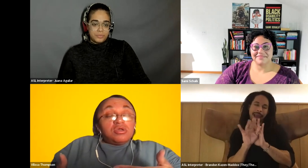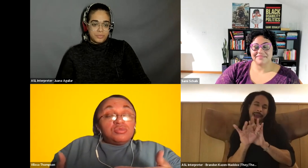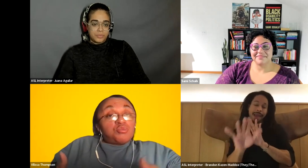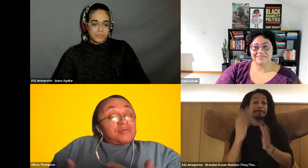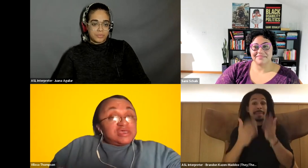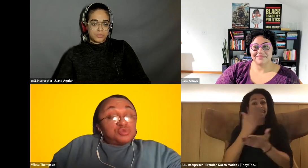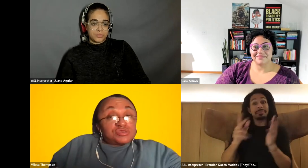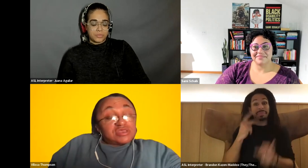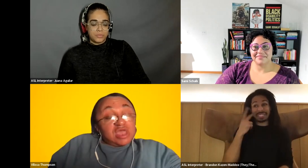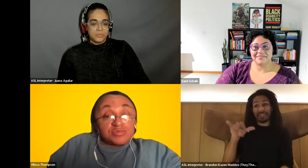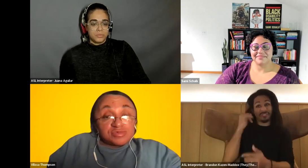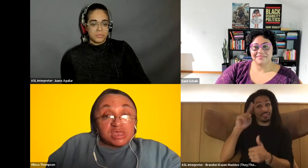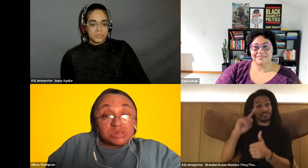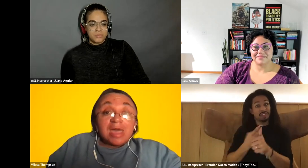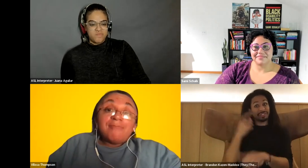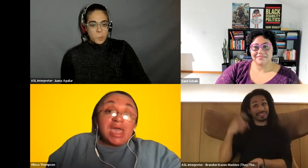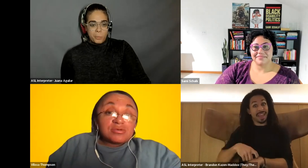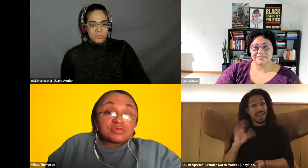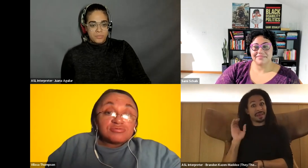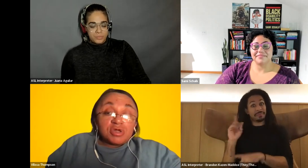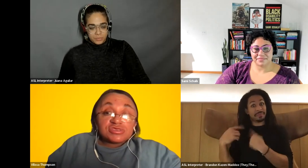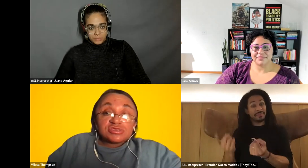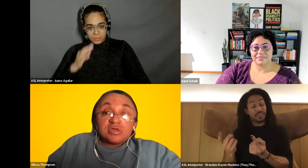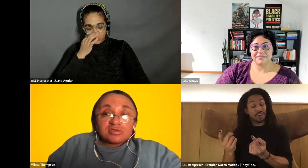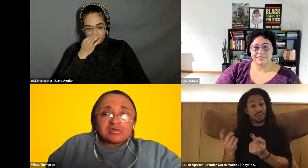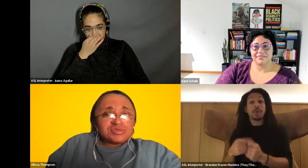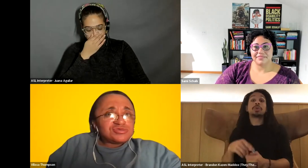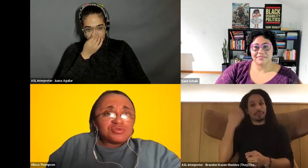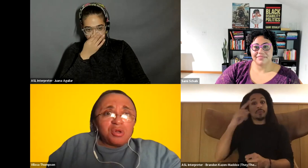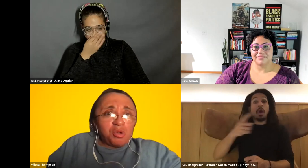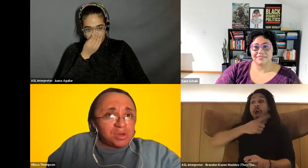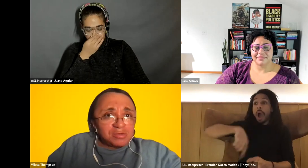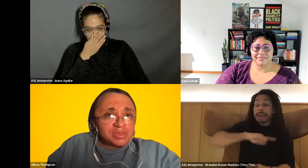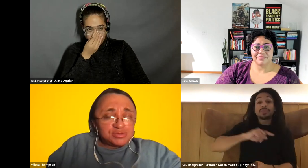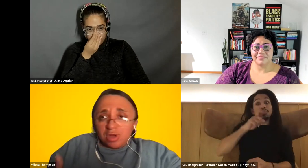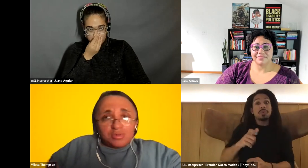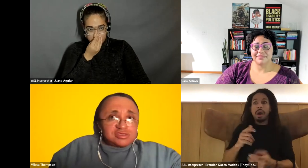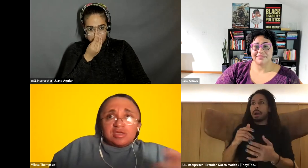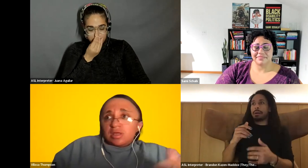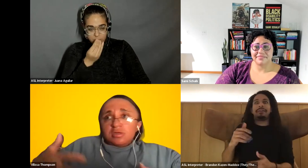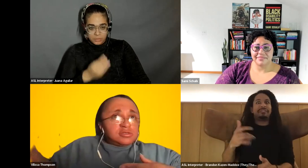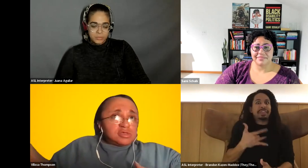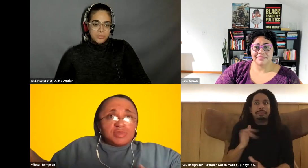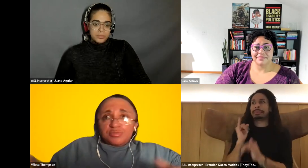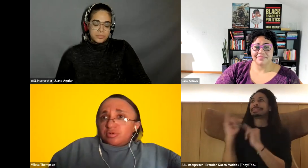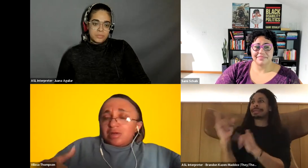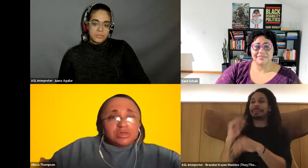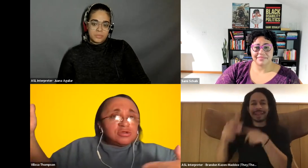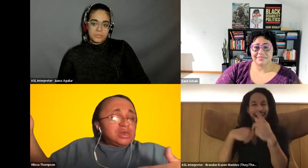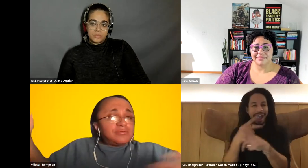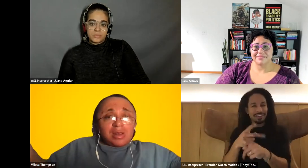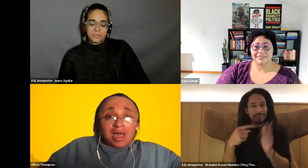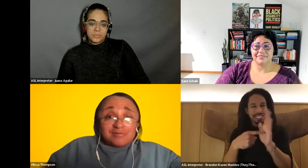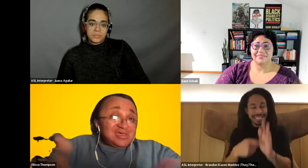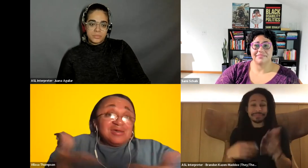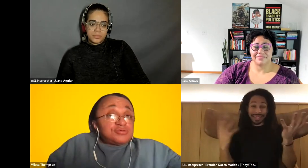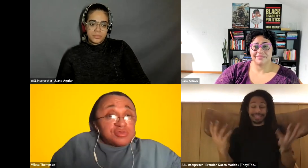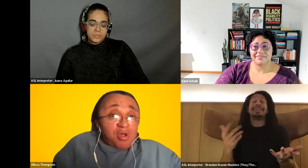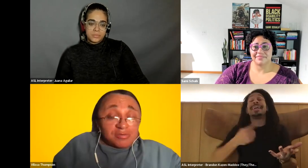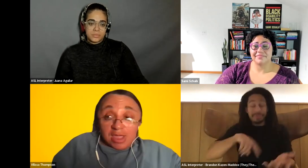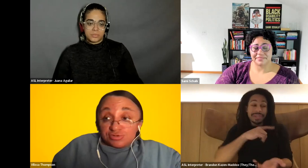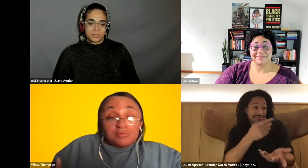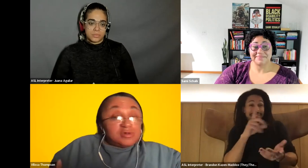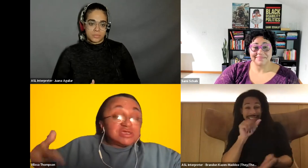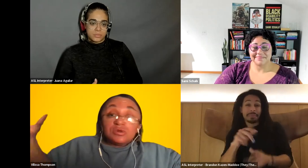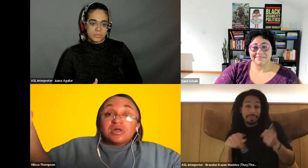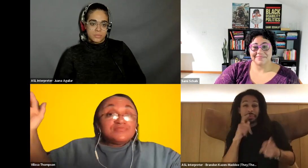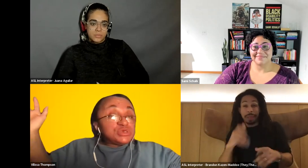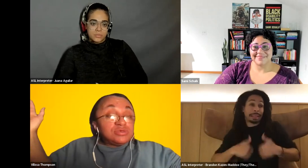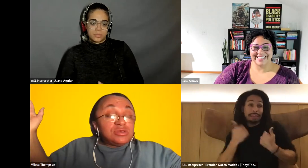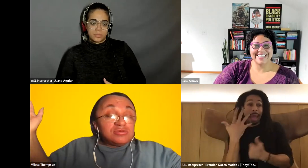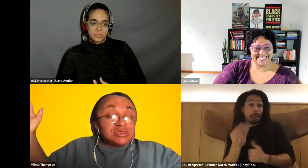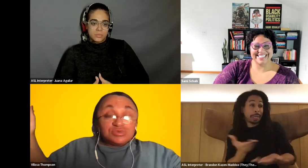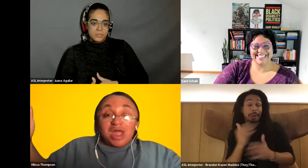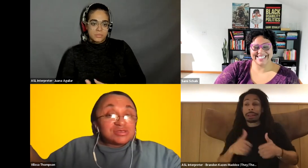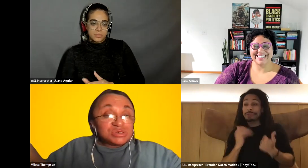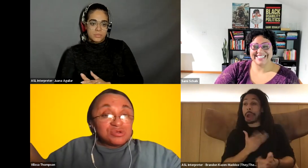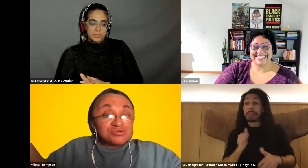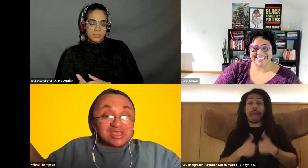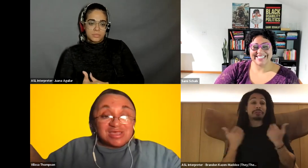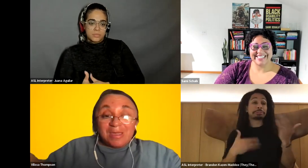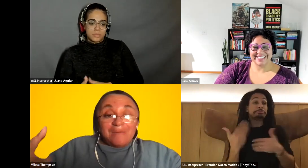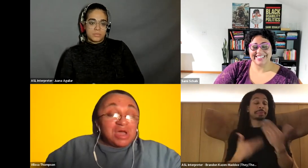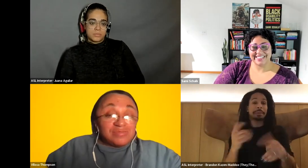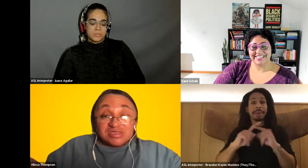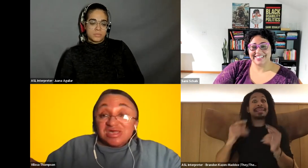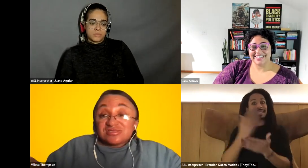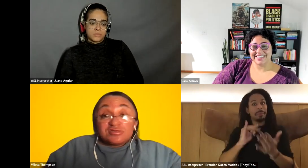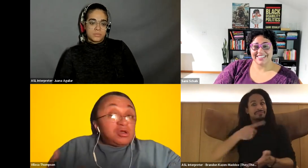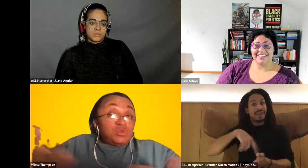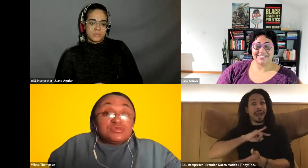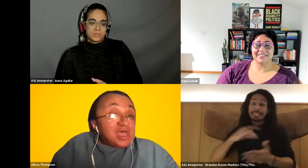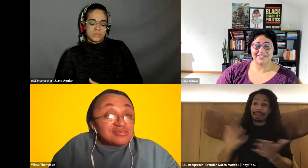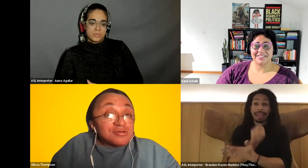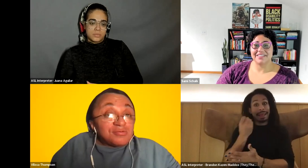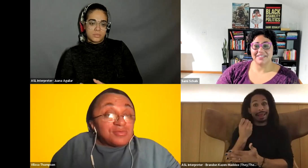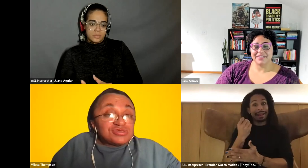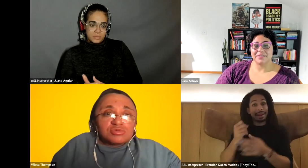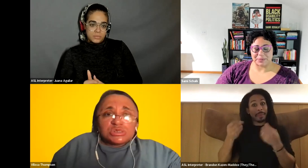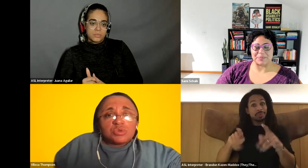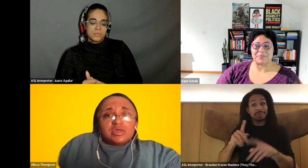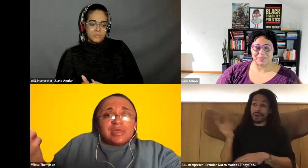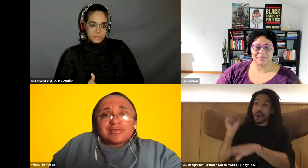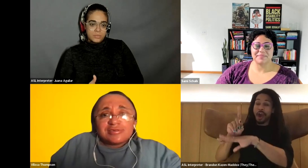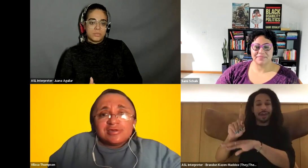Vilissa Thompson: you know, gravitate towards that type of representation that matters for us to see ourselves just doing ordinary things. We always say like same people out here and living our lives. This is a part of that. Some of us get on. You know these reality shows and become because we do that too. So just showing that